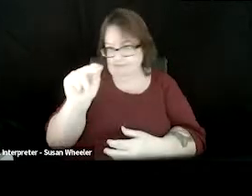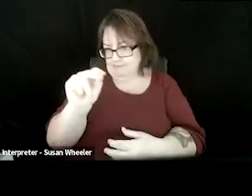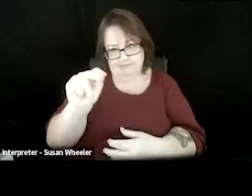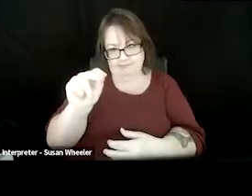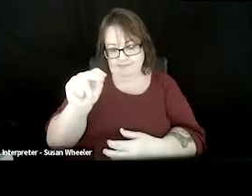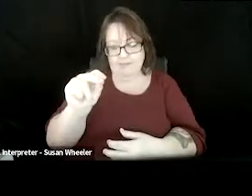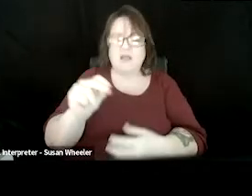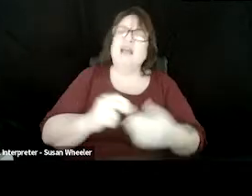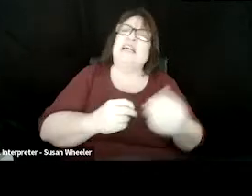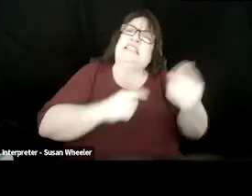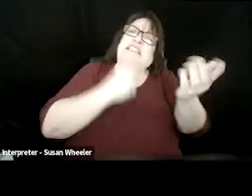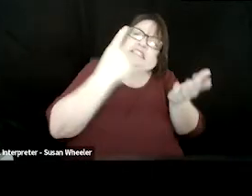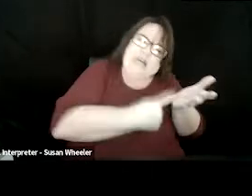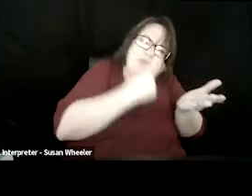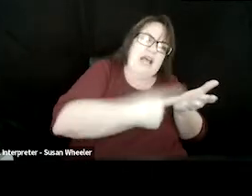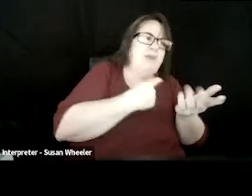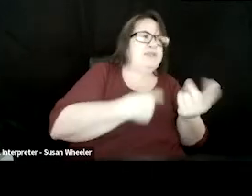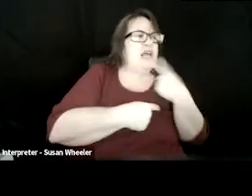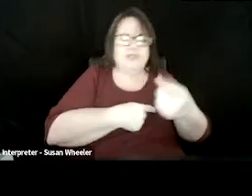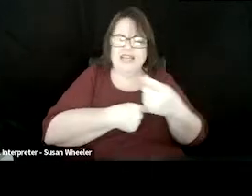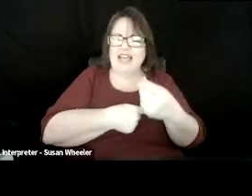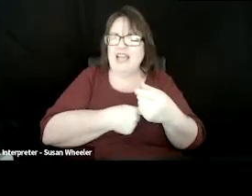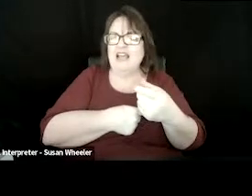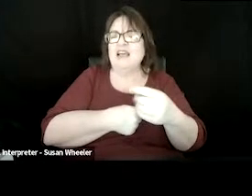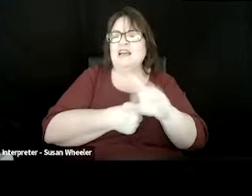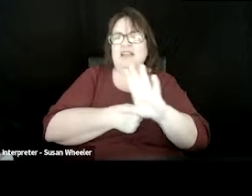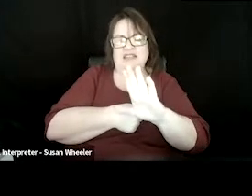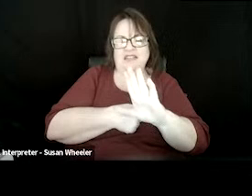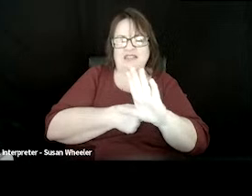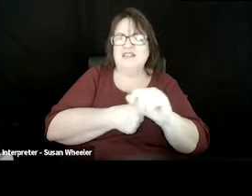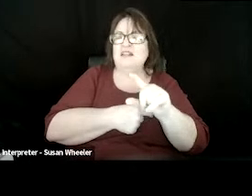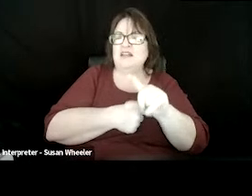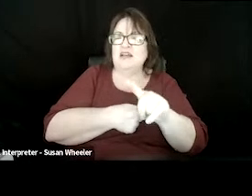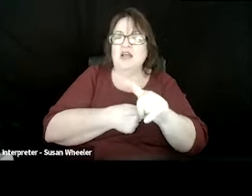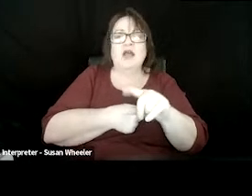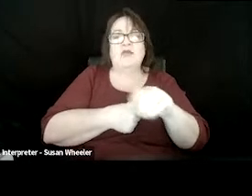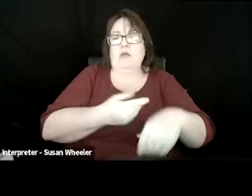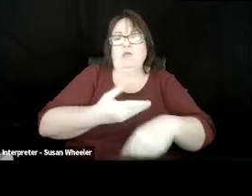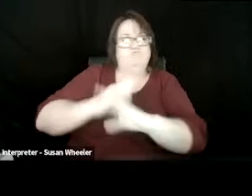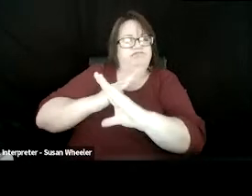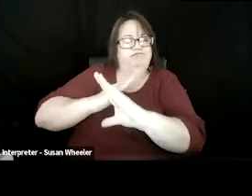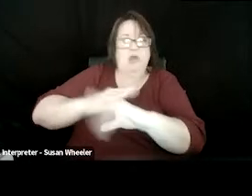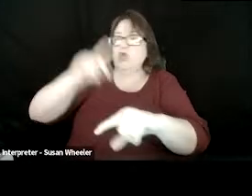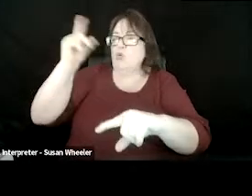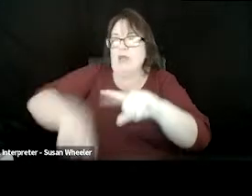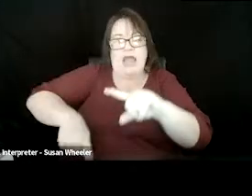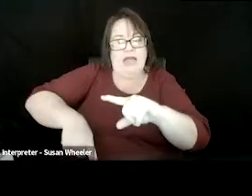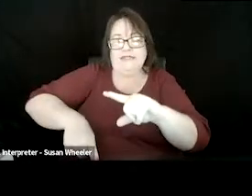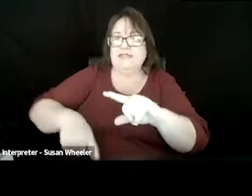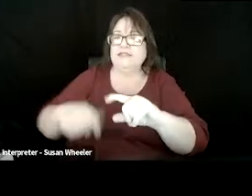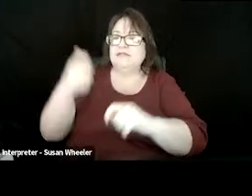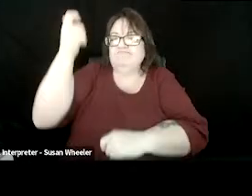for cause, they will basically prevent you from filing for unemployment, which is something you're gonna need